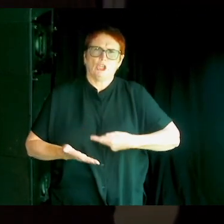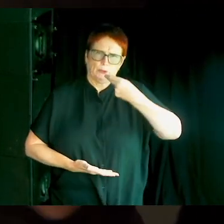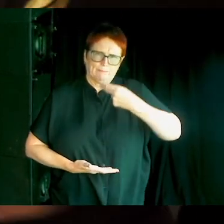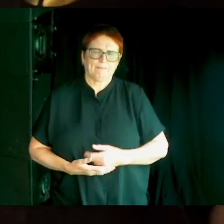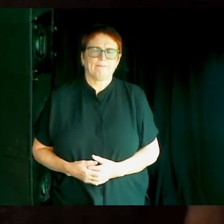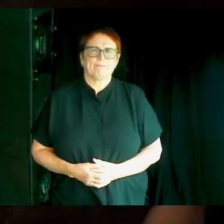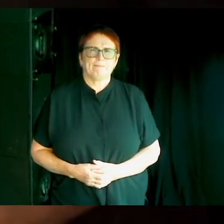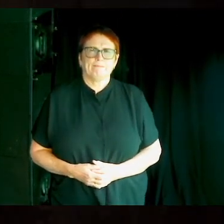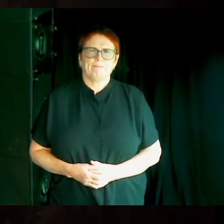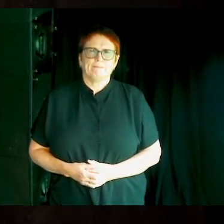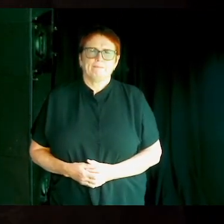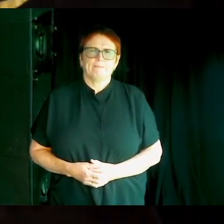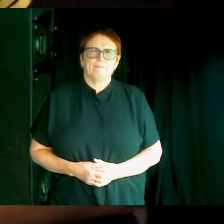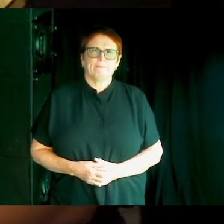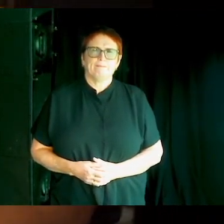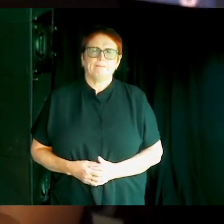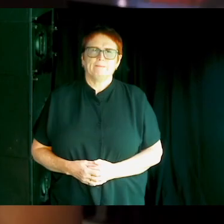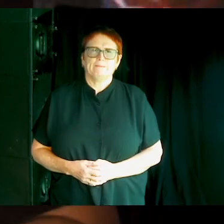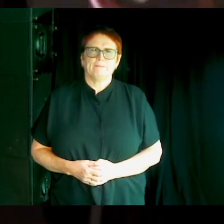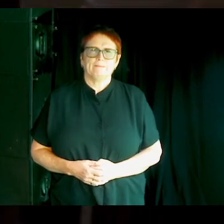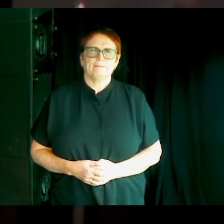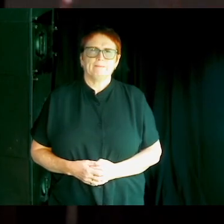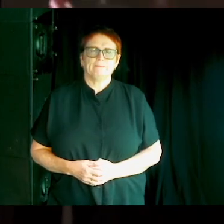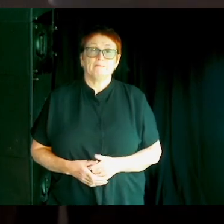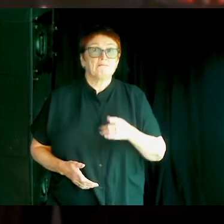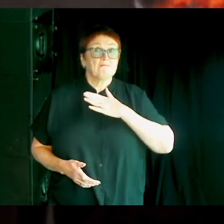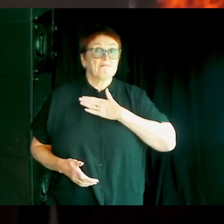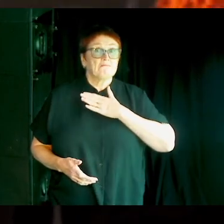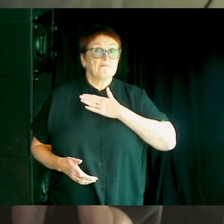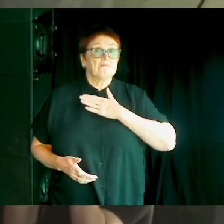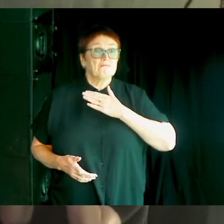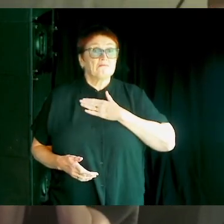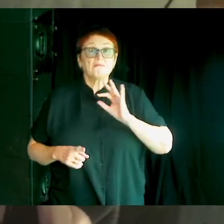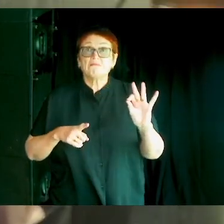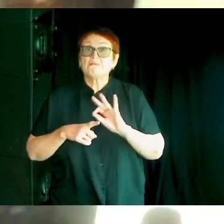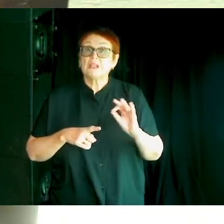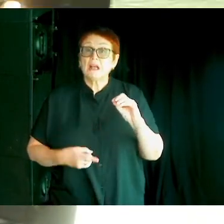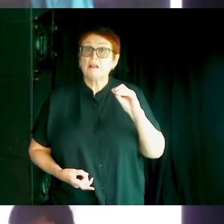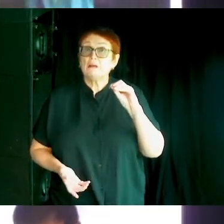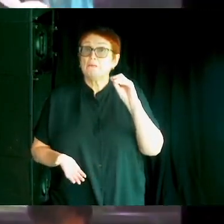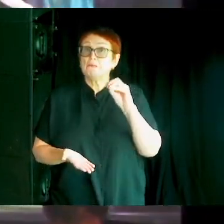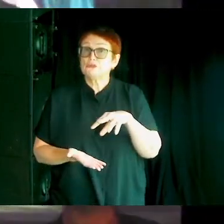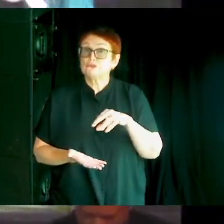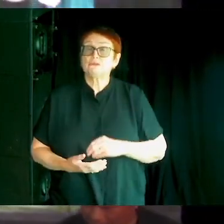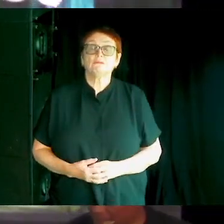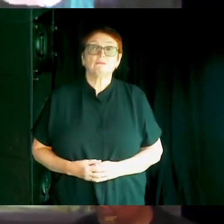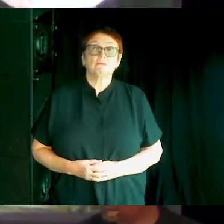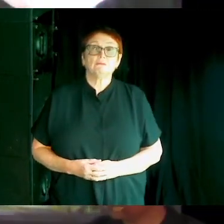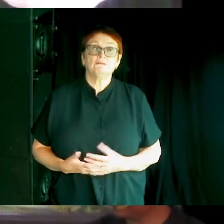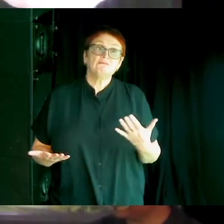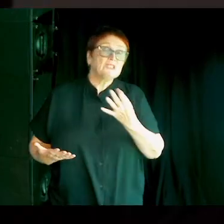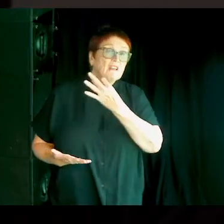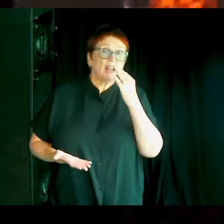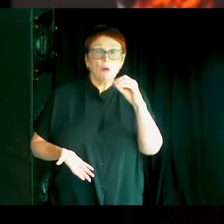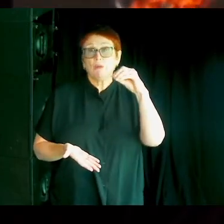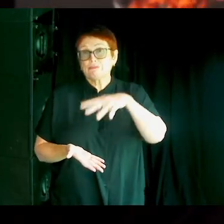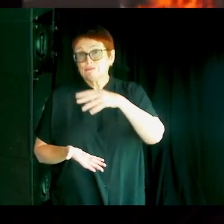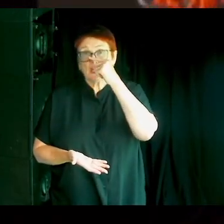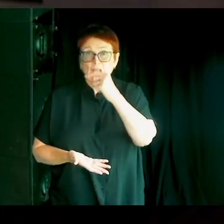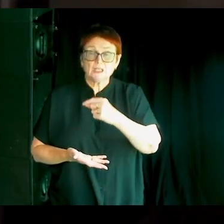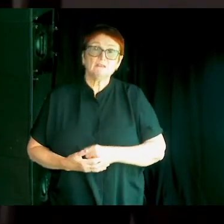so this is how I do it and if you like to make a bit of color as I say before edible flowers colors